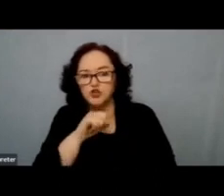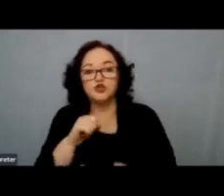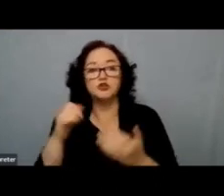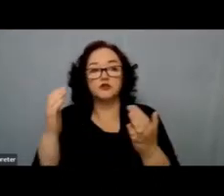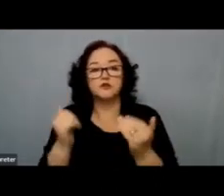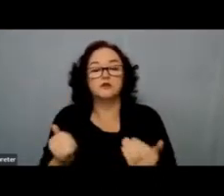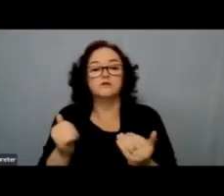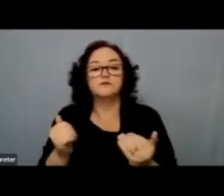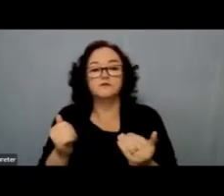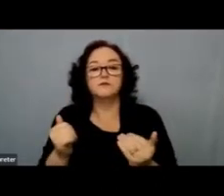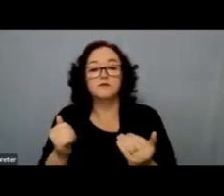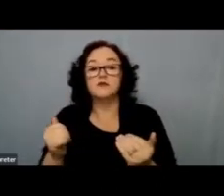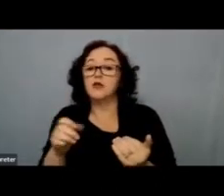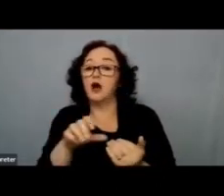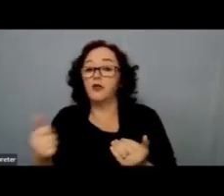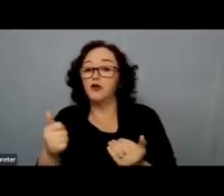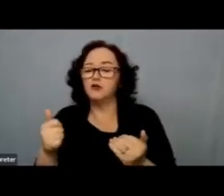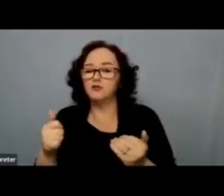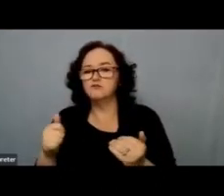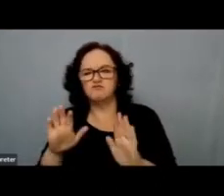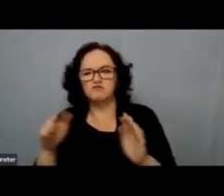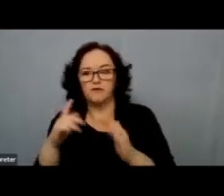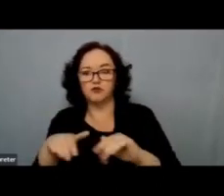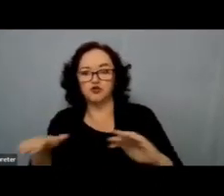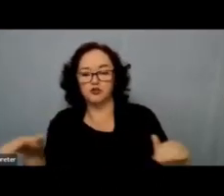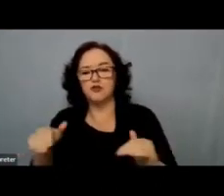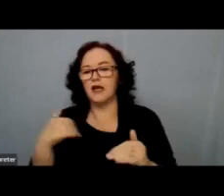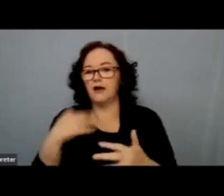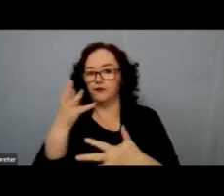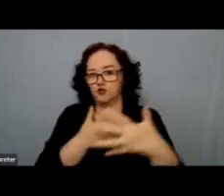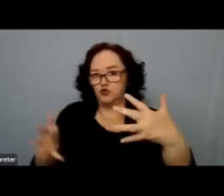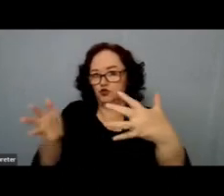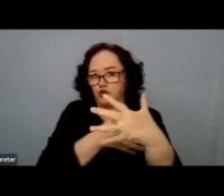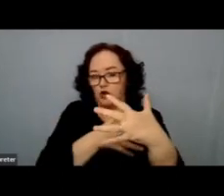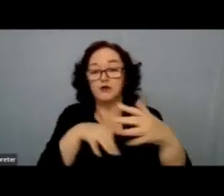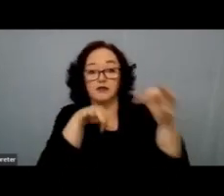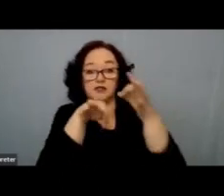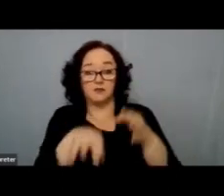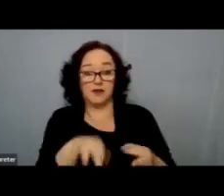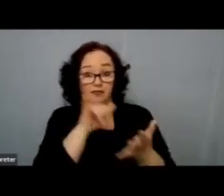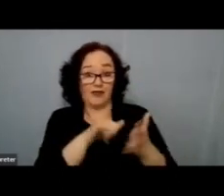charts in them that say, okay, here's the symptom that this child or this adult is